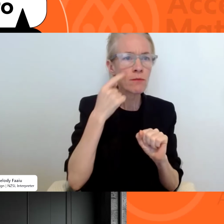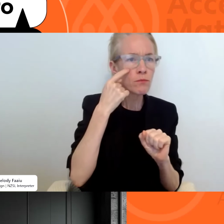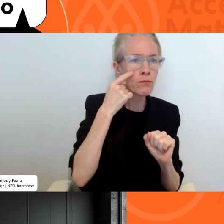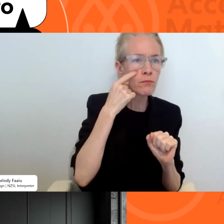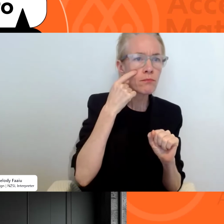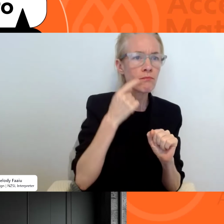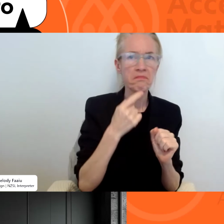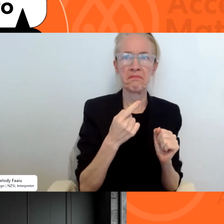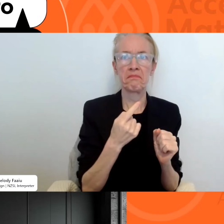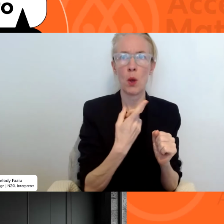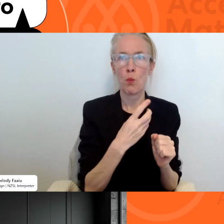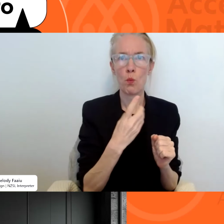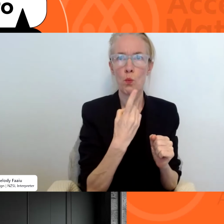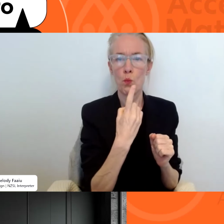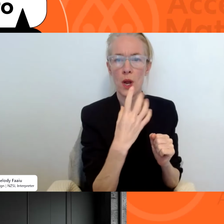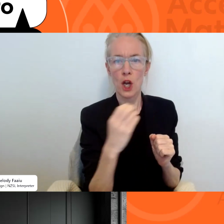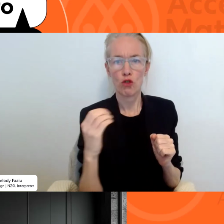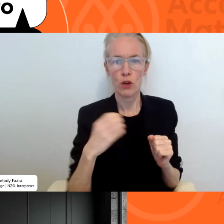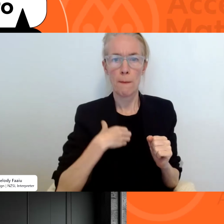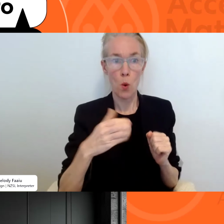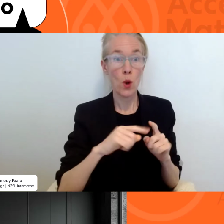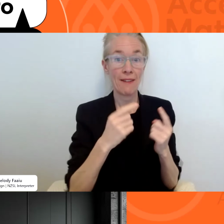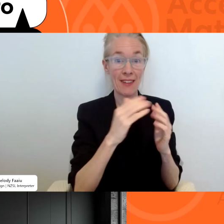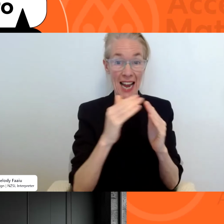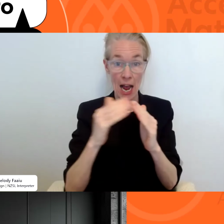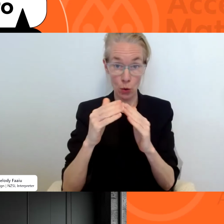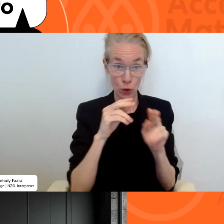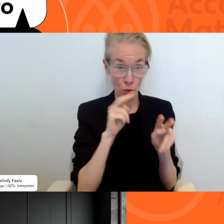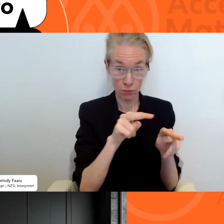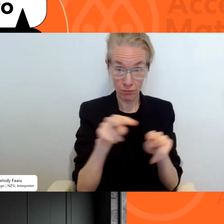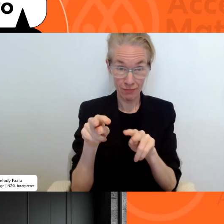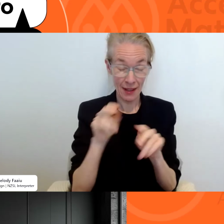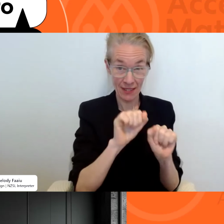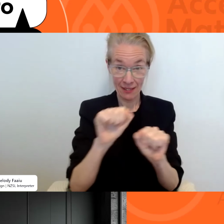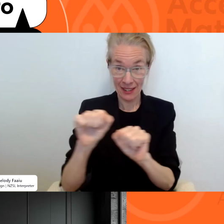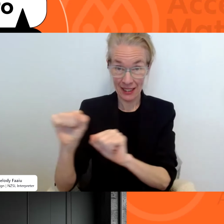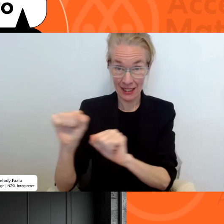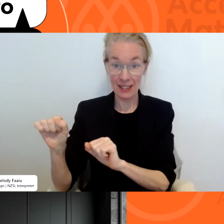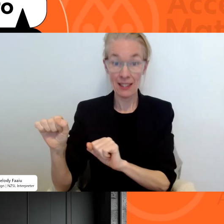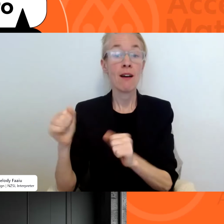I finally decided on a house you'll find that it has no access. But